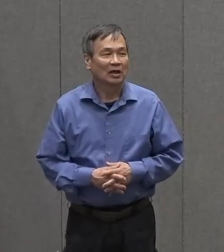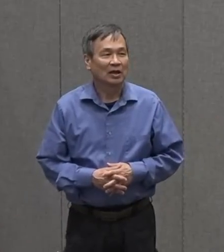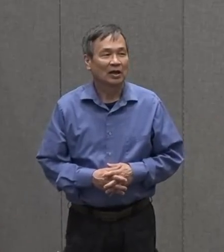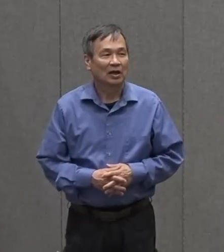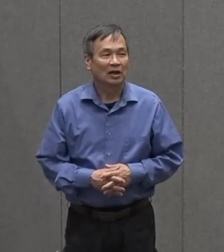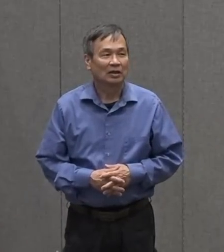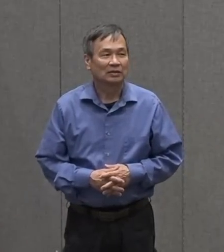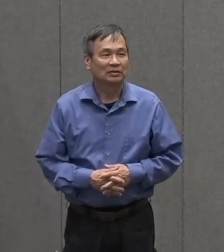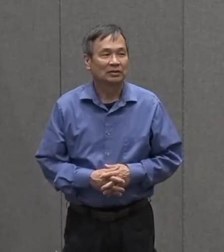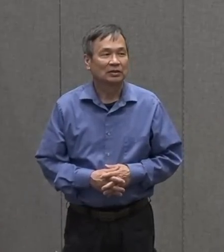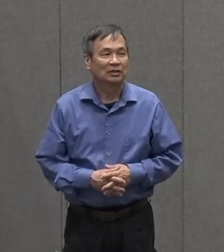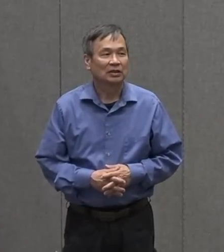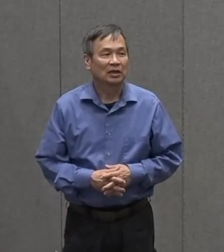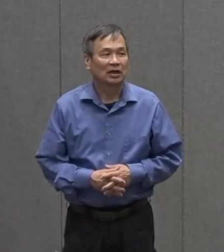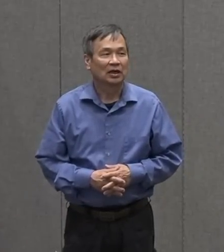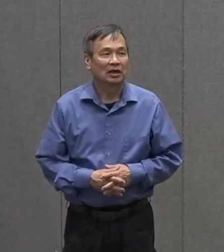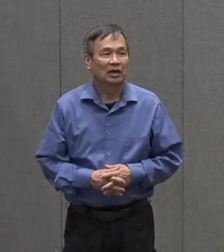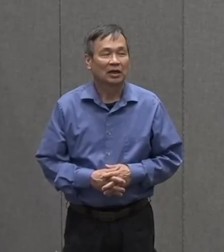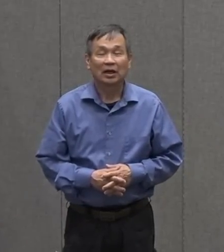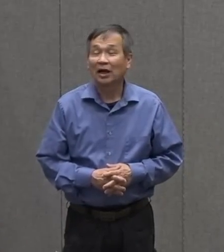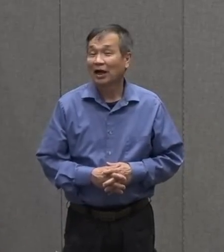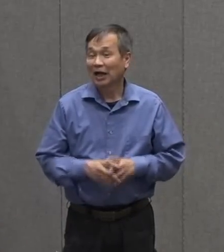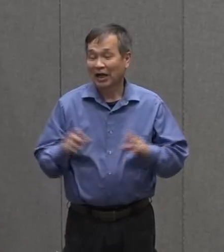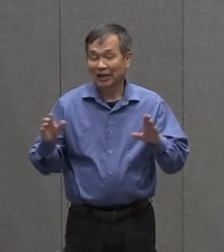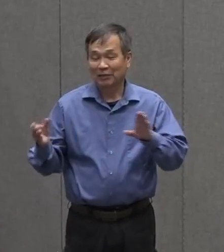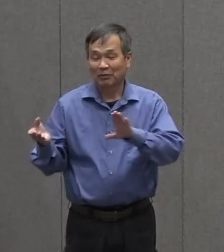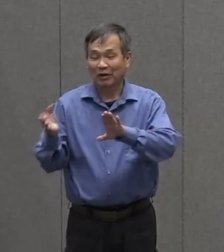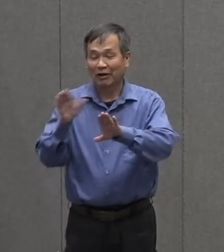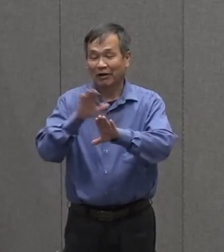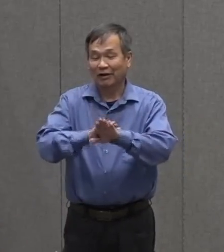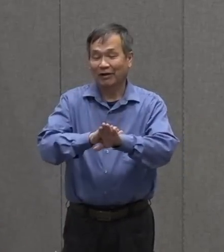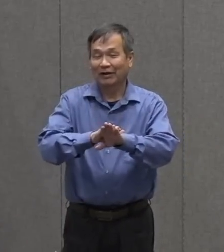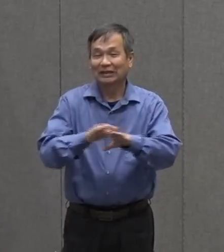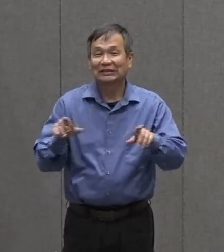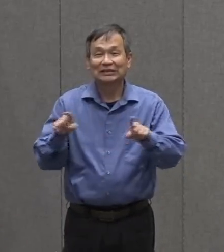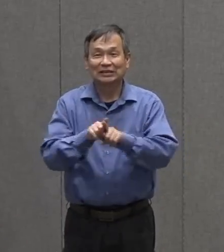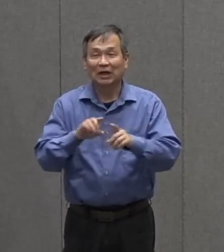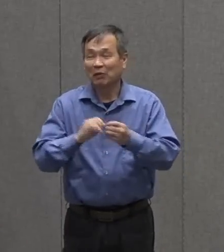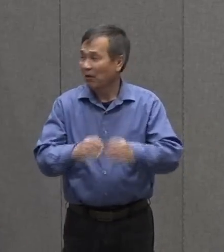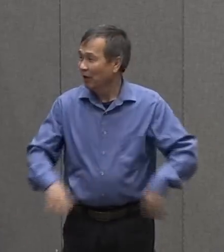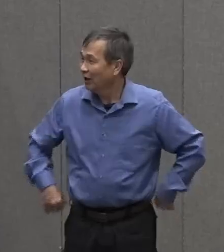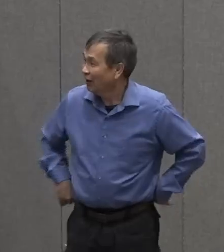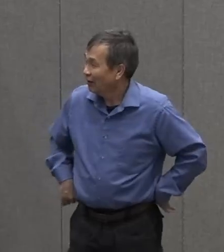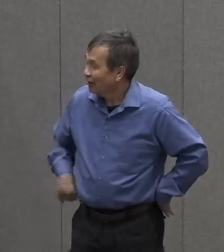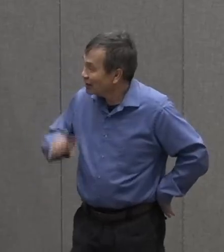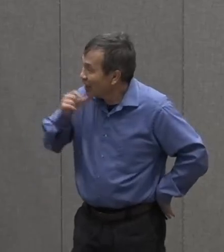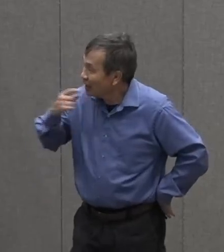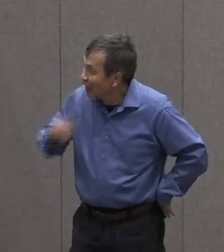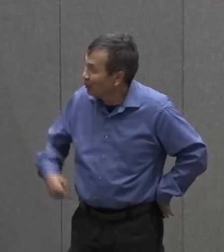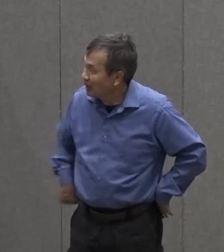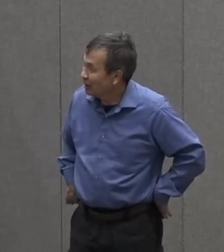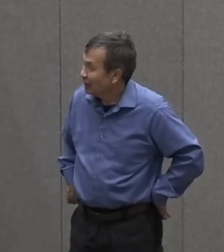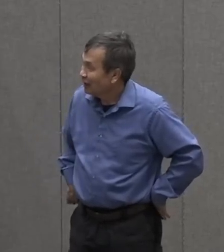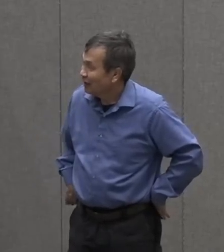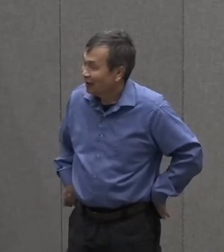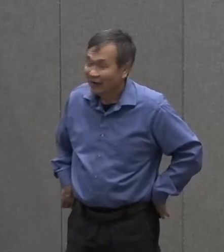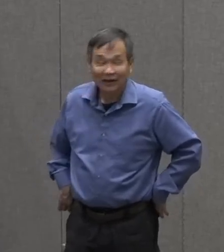is we are allowed to put two paper clips on the same number. I didn't know that. So, you didn't? No!